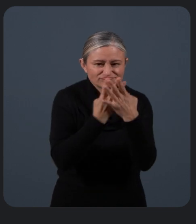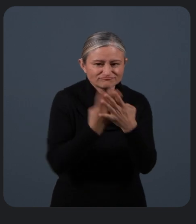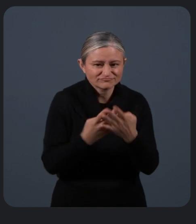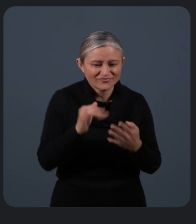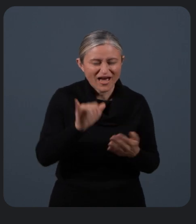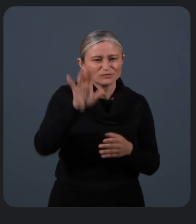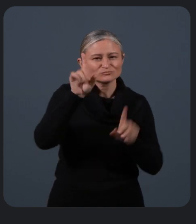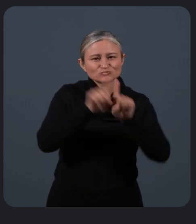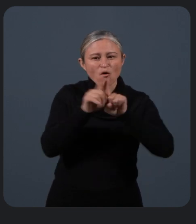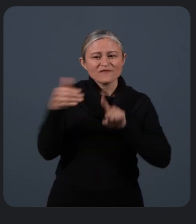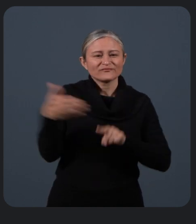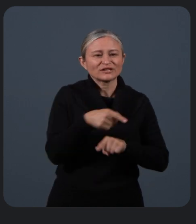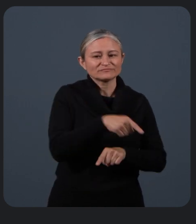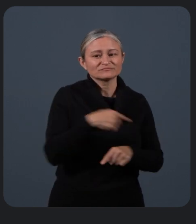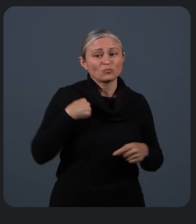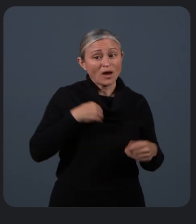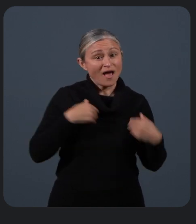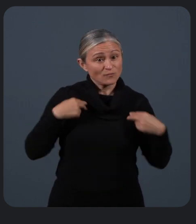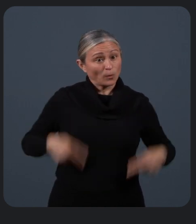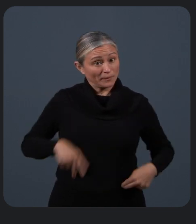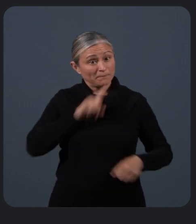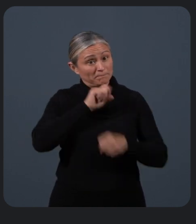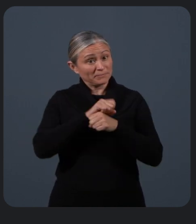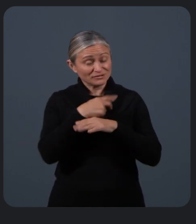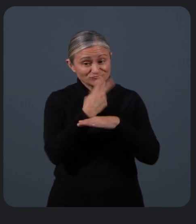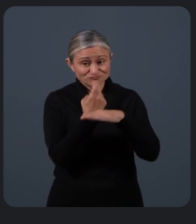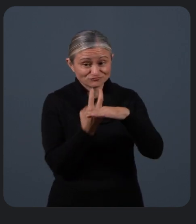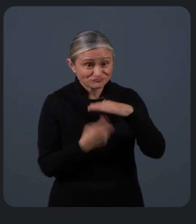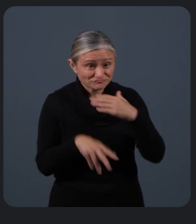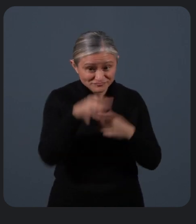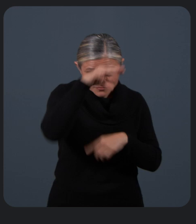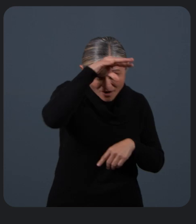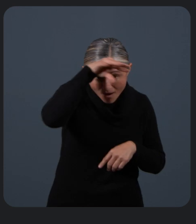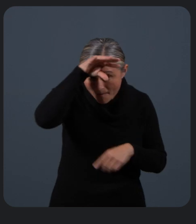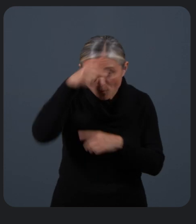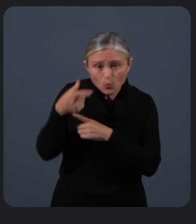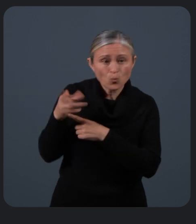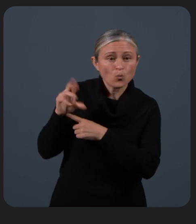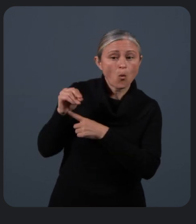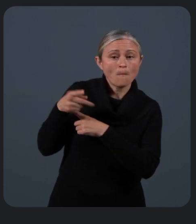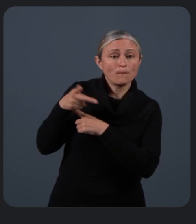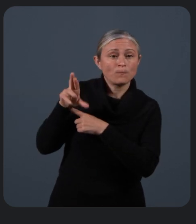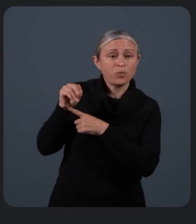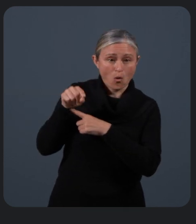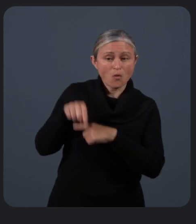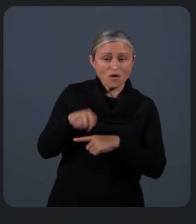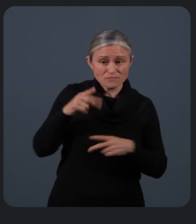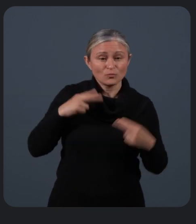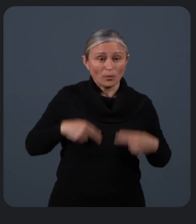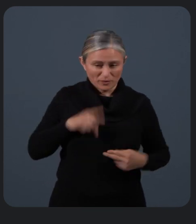collected GoPro footage, and the human saw one crown of thorns starfish and the object detection model